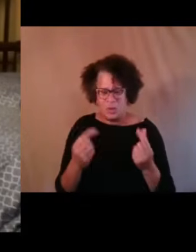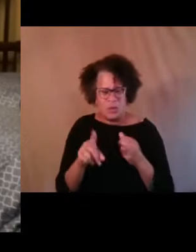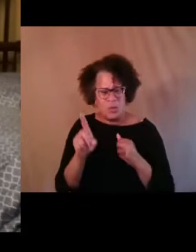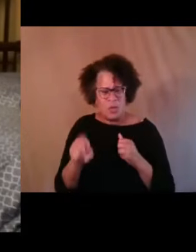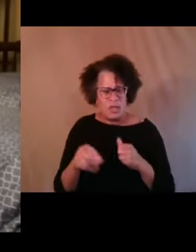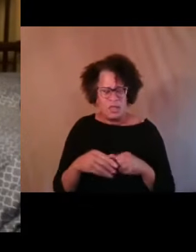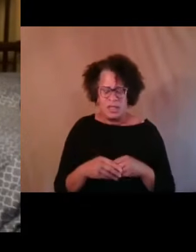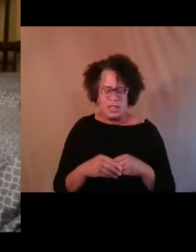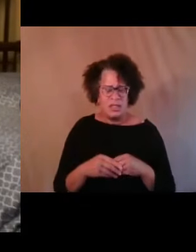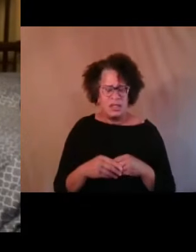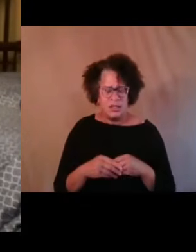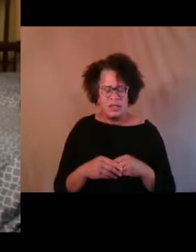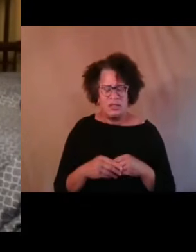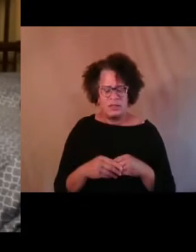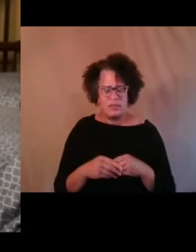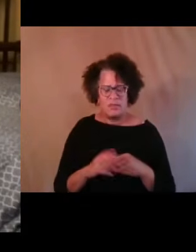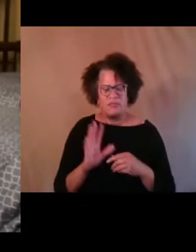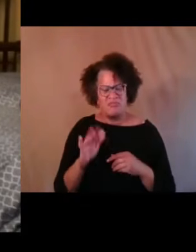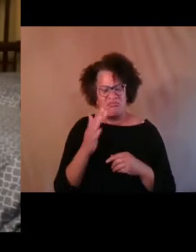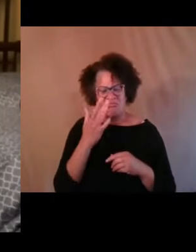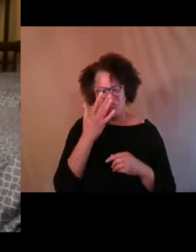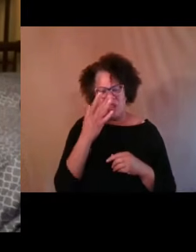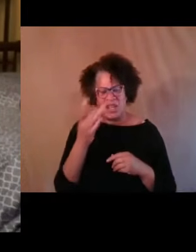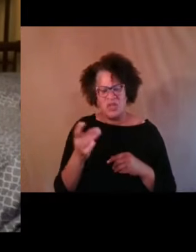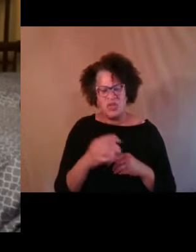And it's interesting because someone once said to me,